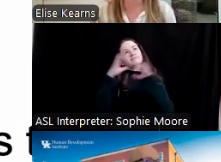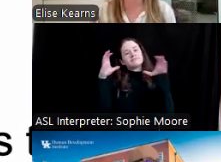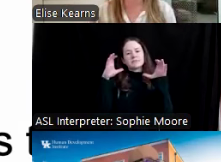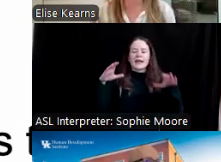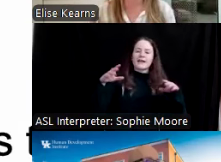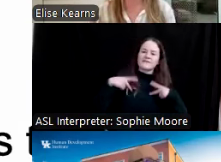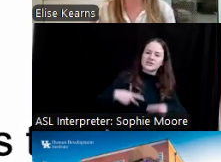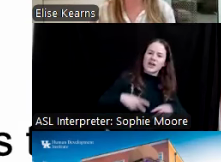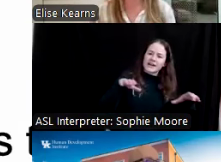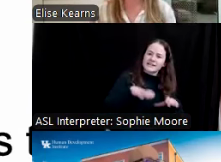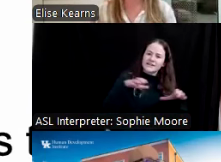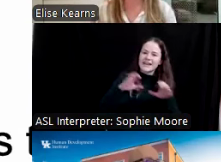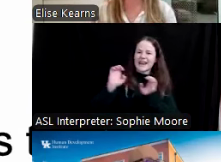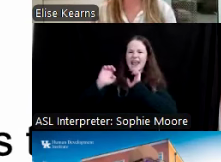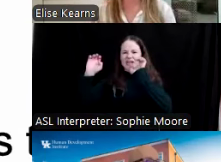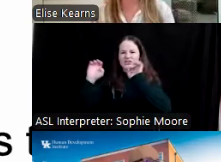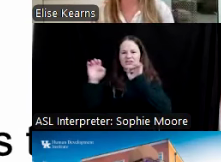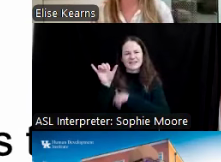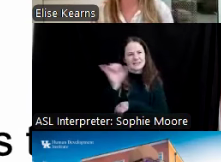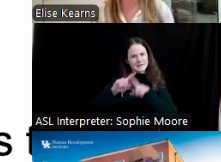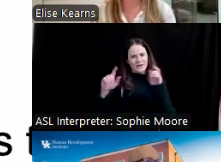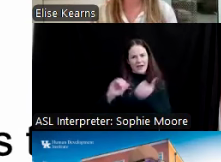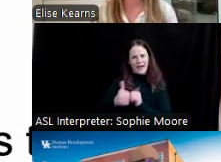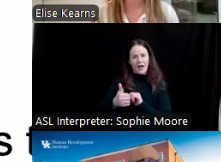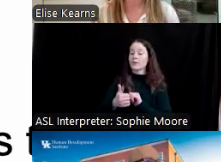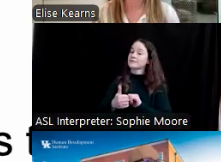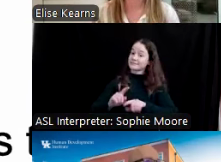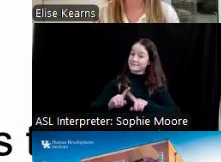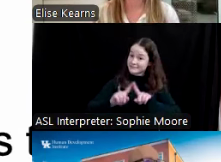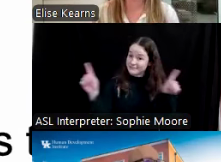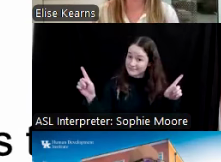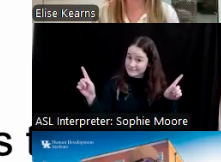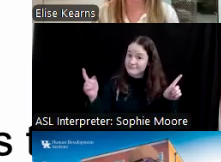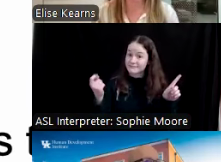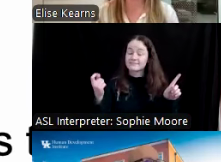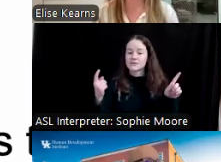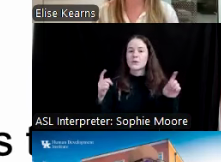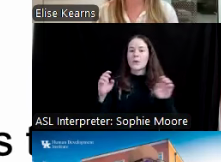things the exact same? Um and actually no, they're not. So, if we think of exercise, you think of doing something